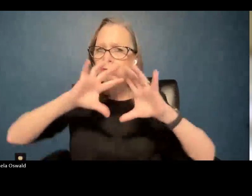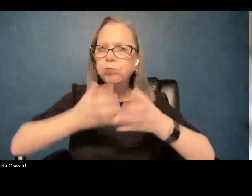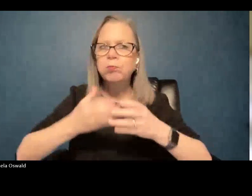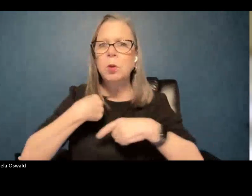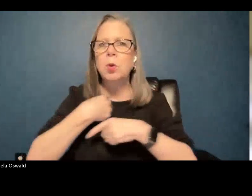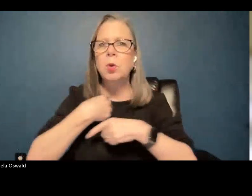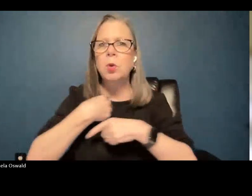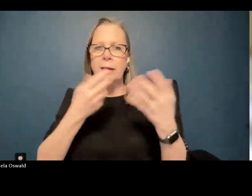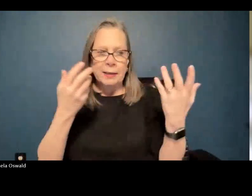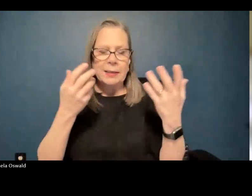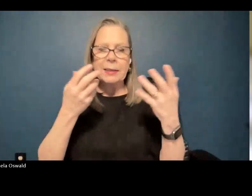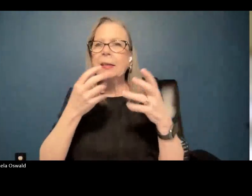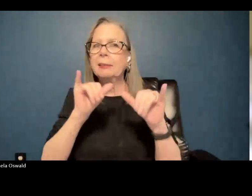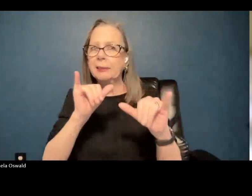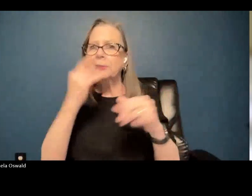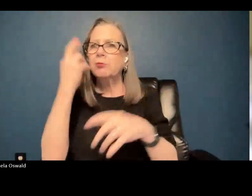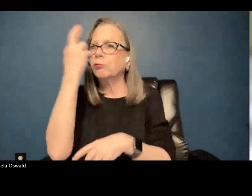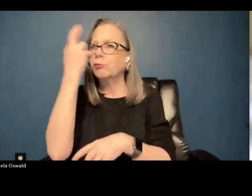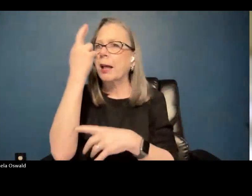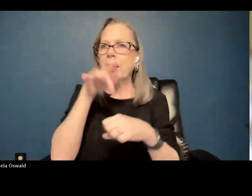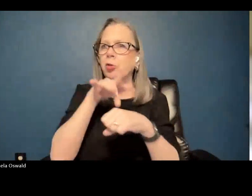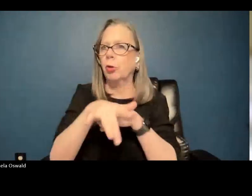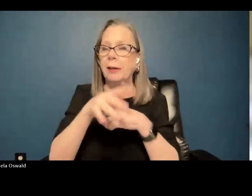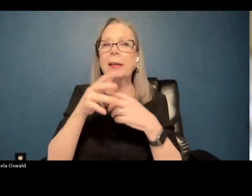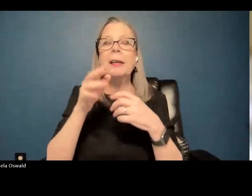collective thought was to define what made up this workforce.